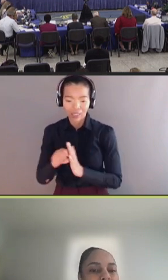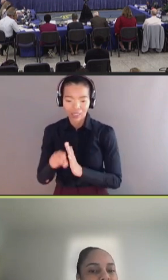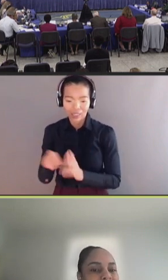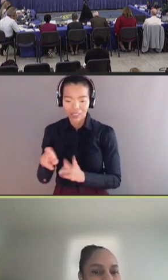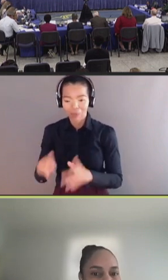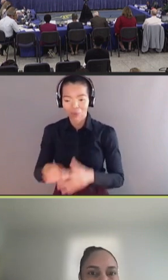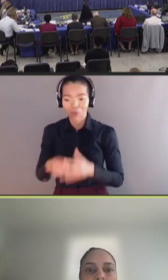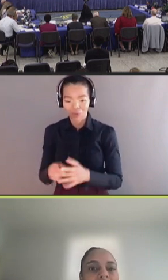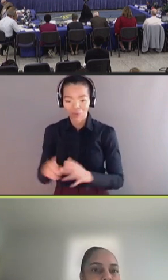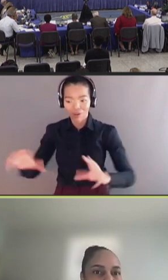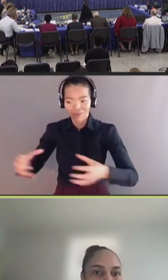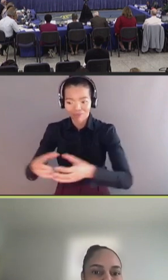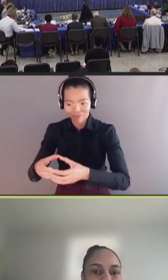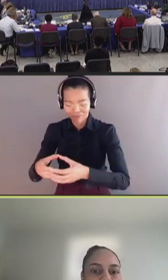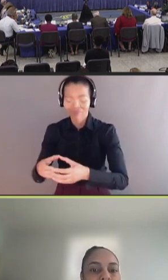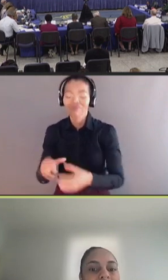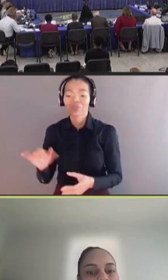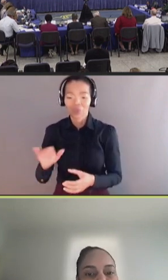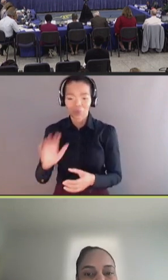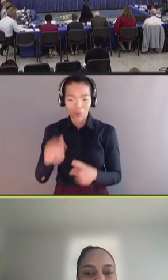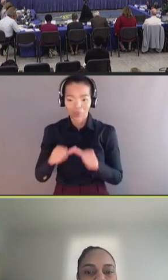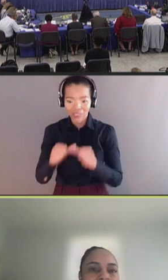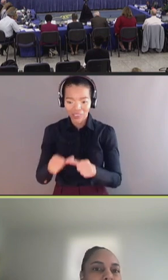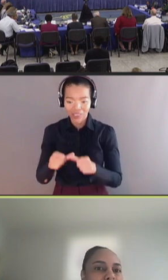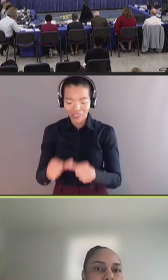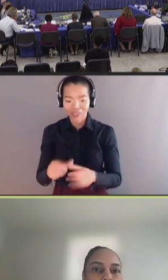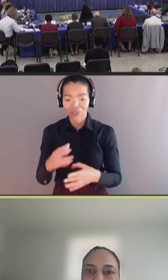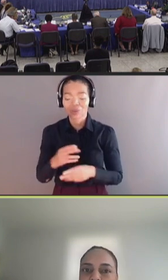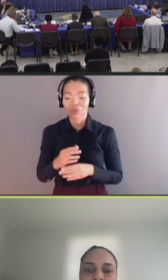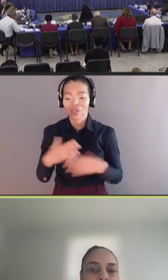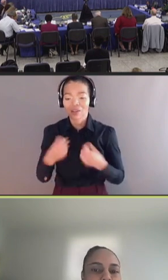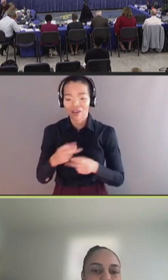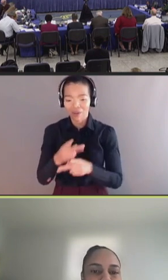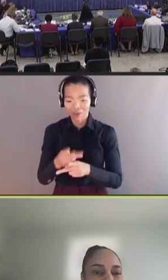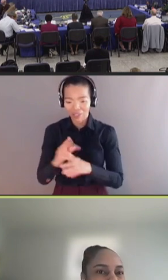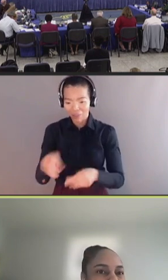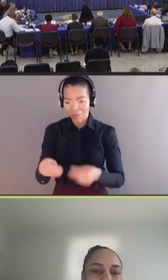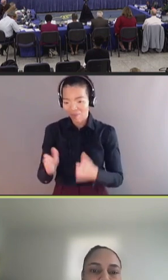then we continue our healthcare provider engagements via partnerships, earned media,